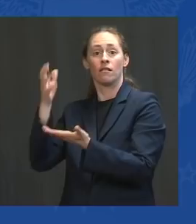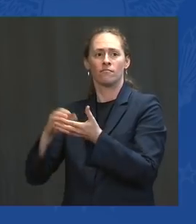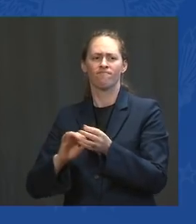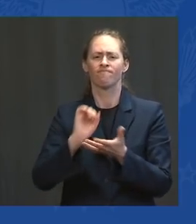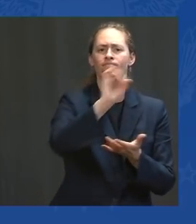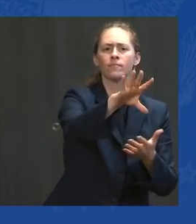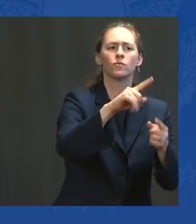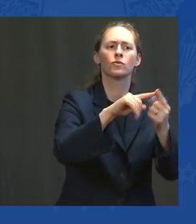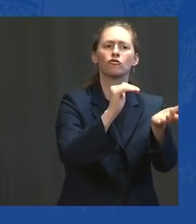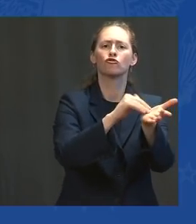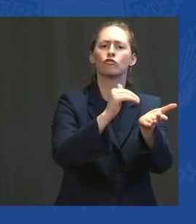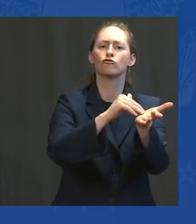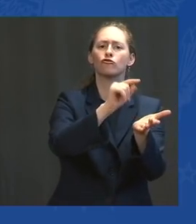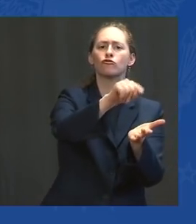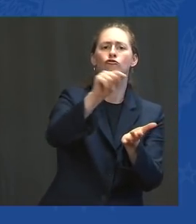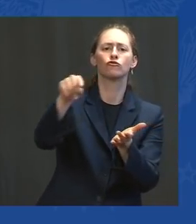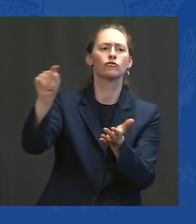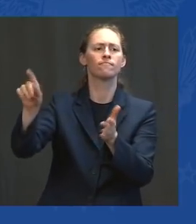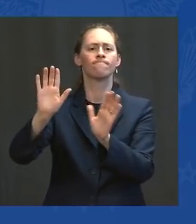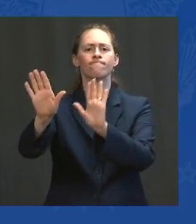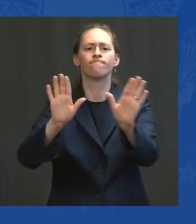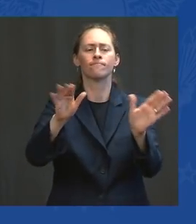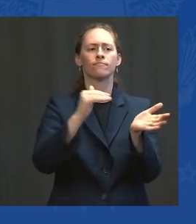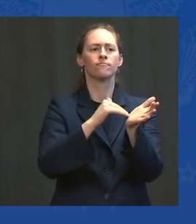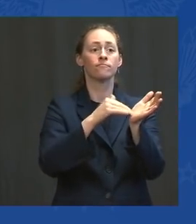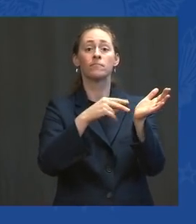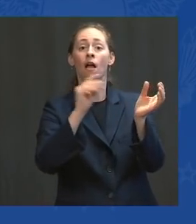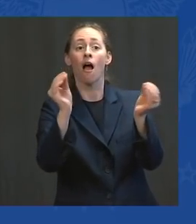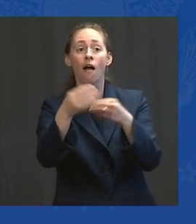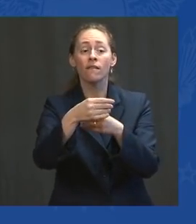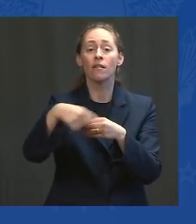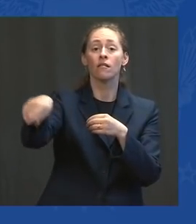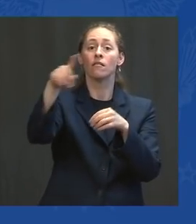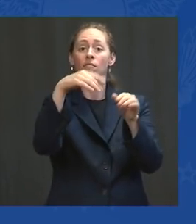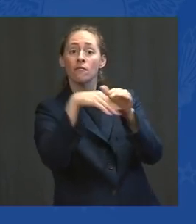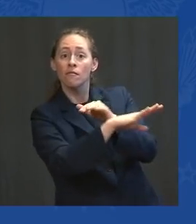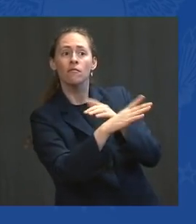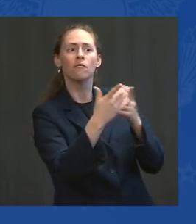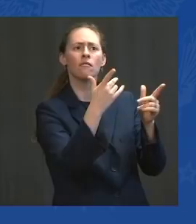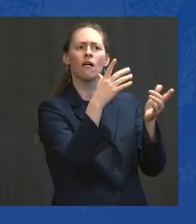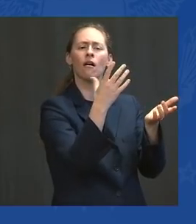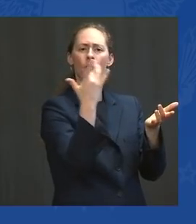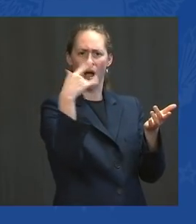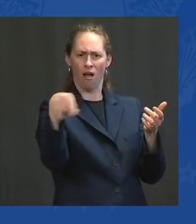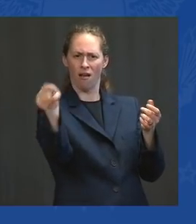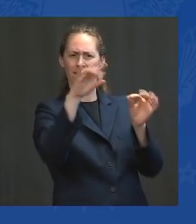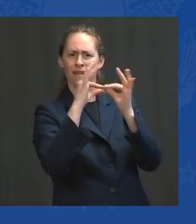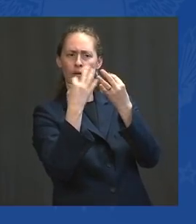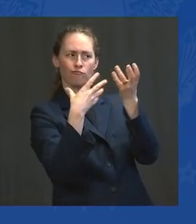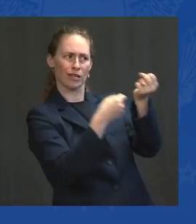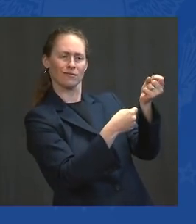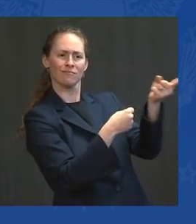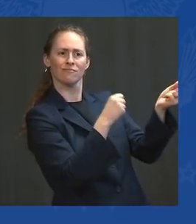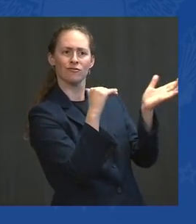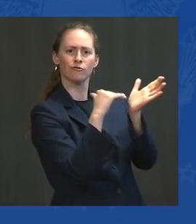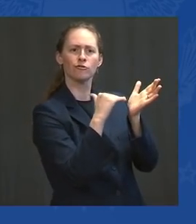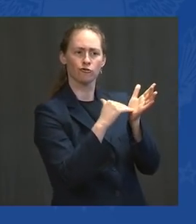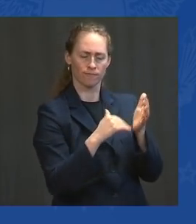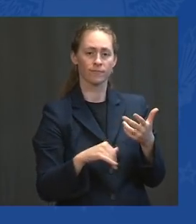at their doctor's office from the folks that they know and they trust the most. Third thing we're going to do: We're going to step up efforts